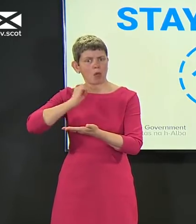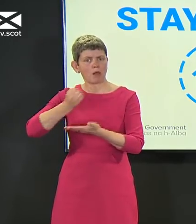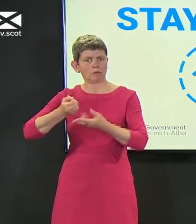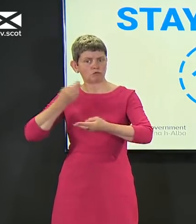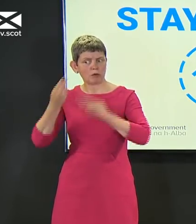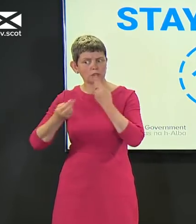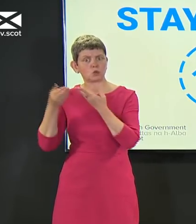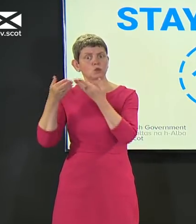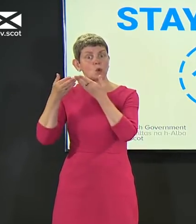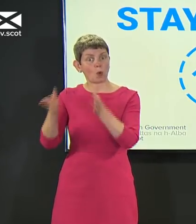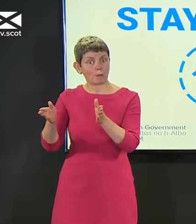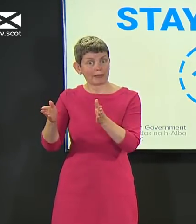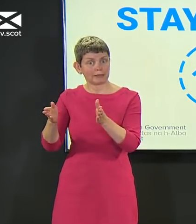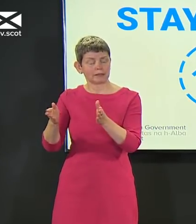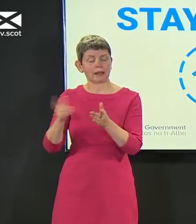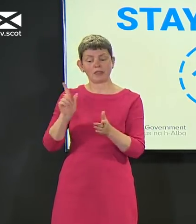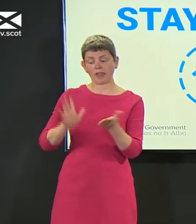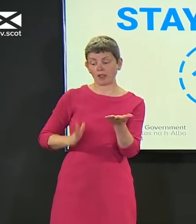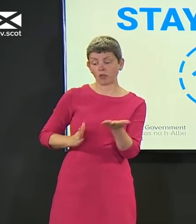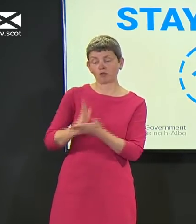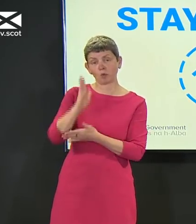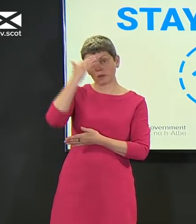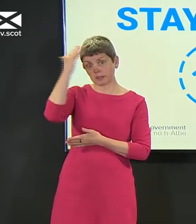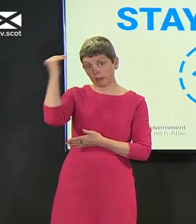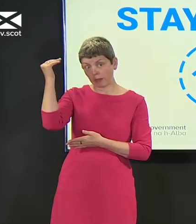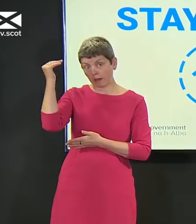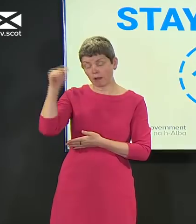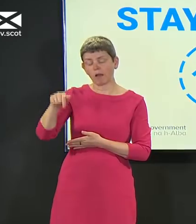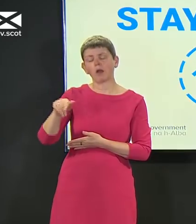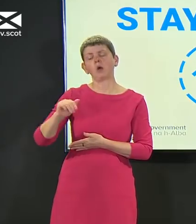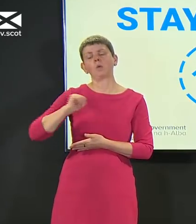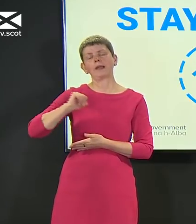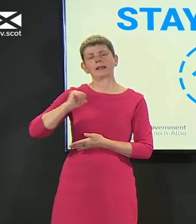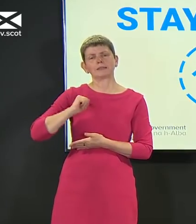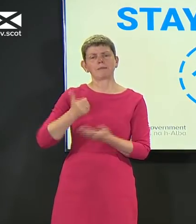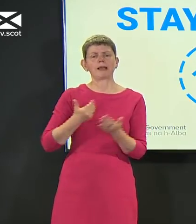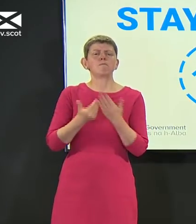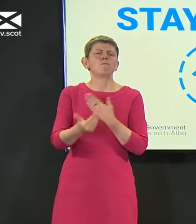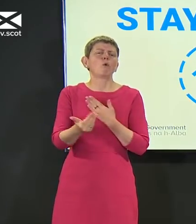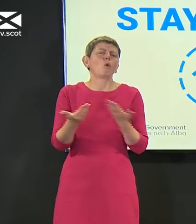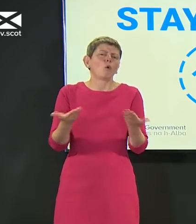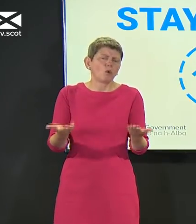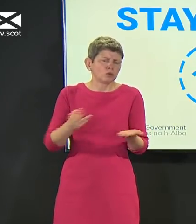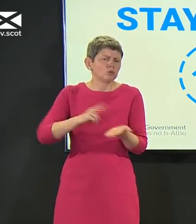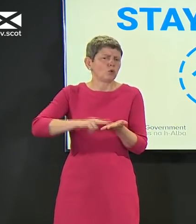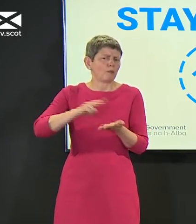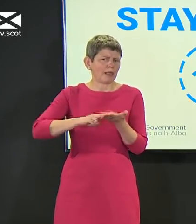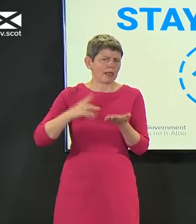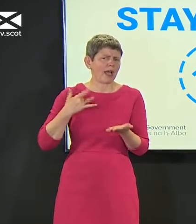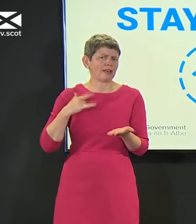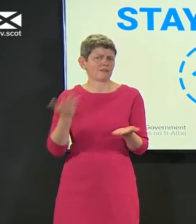then as the summer progresses we do expect to see a return to much greater normality all of that is